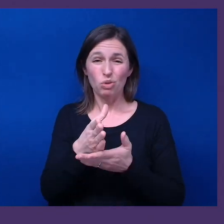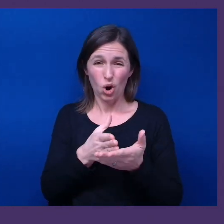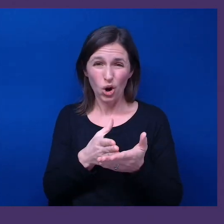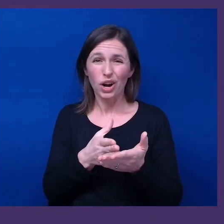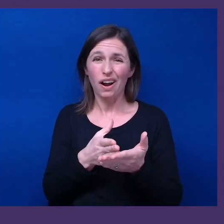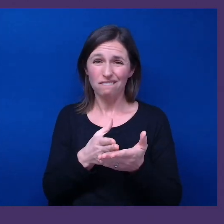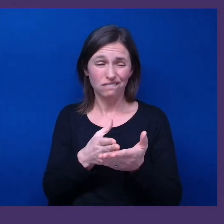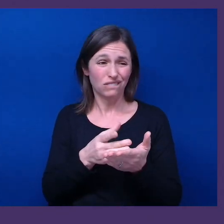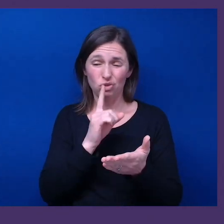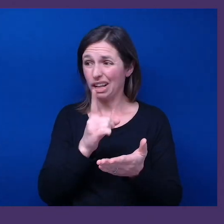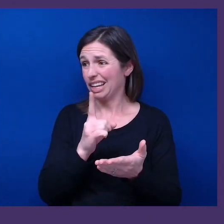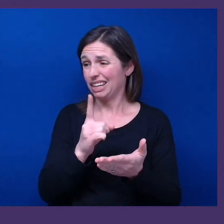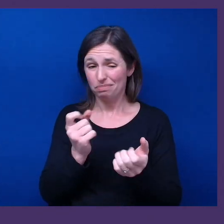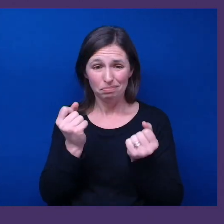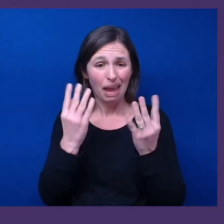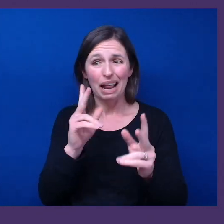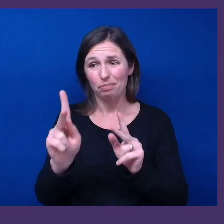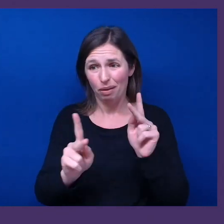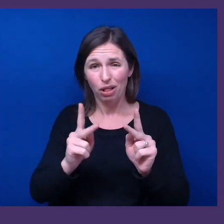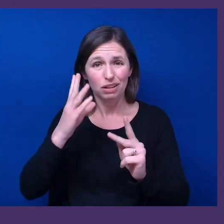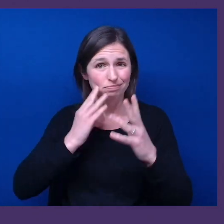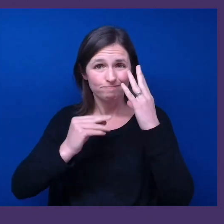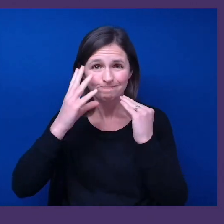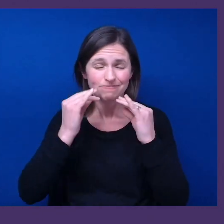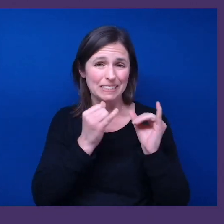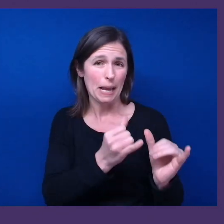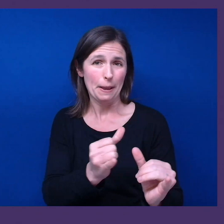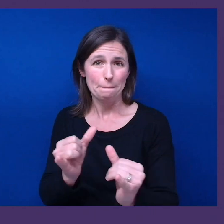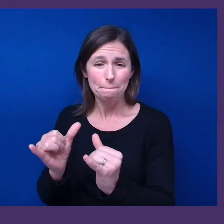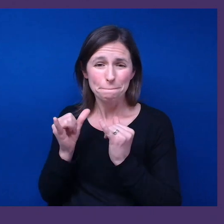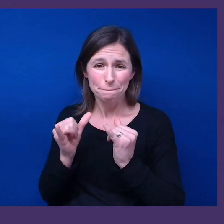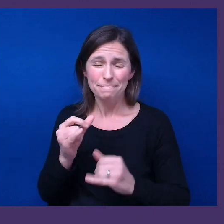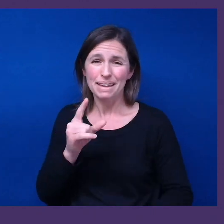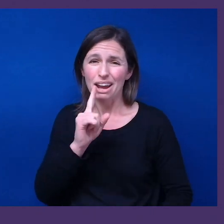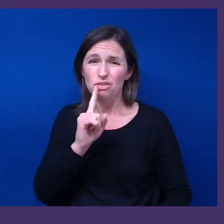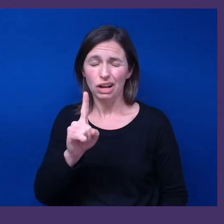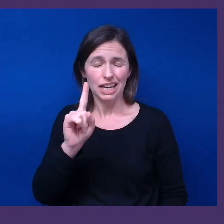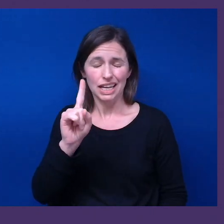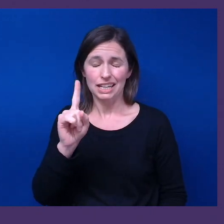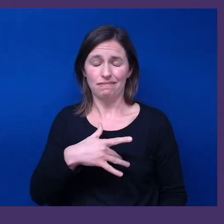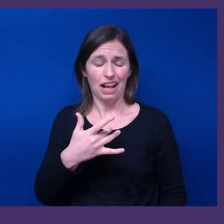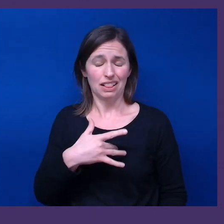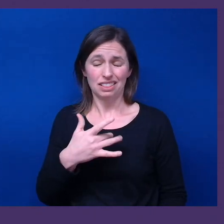and really a reality faced by so many countless disabled people navigating a world